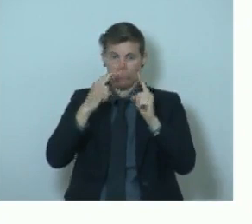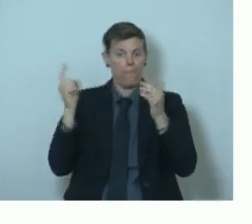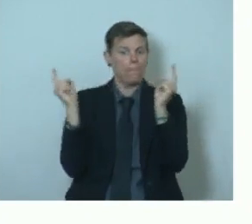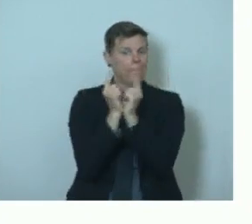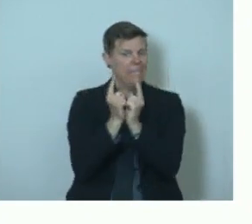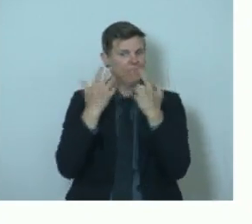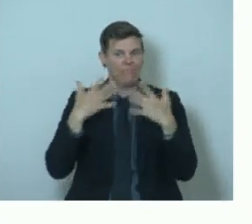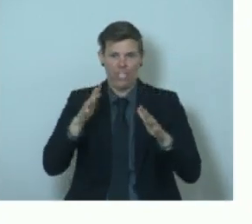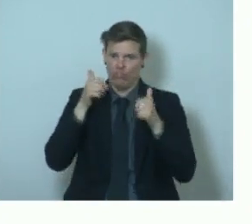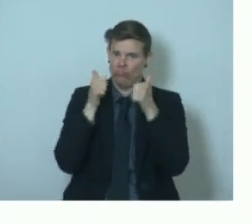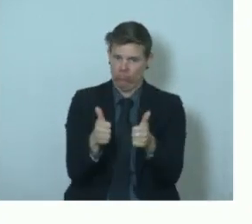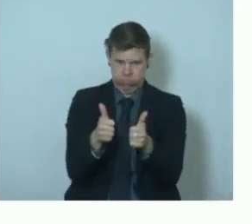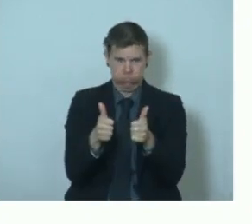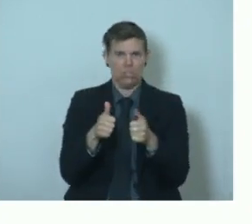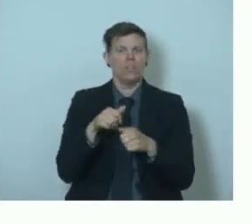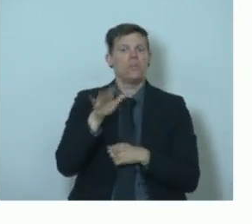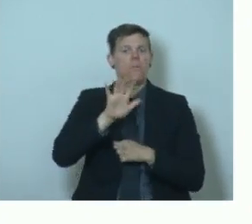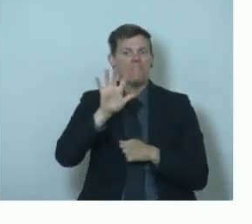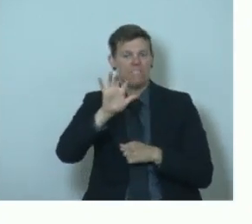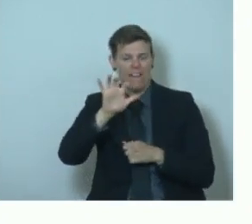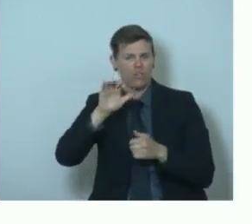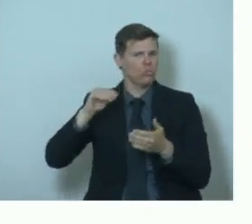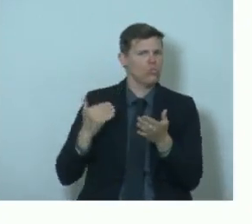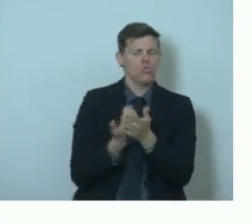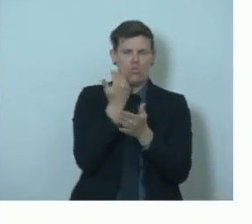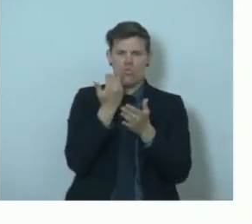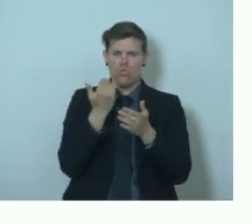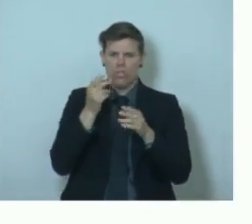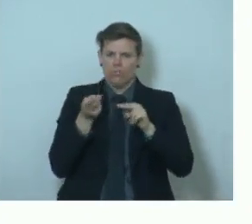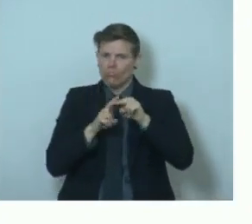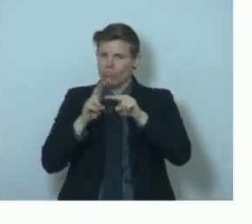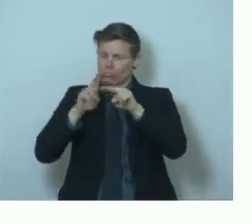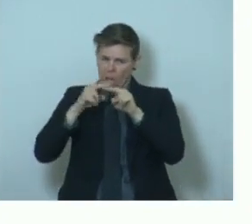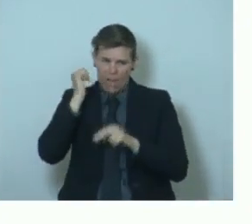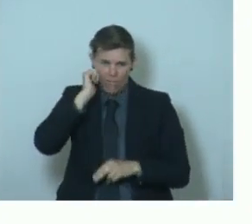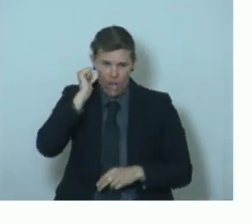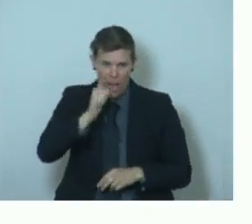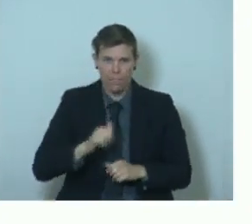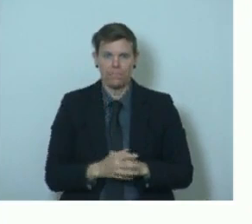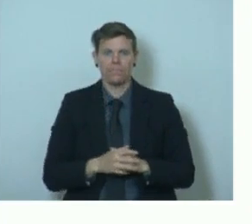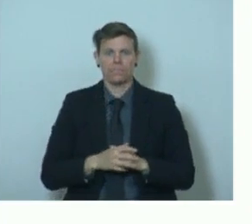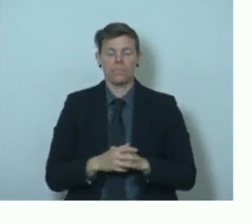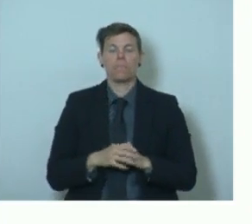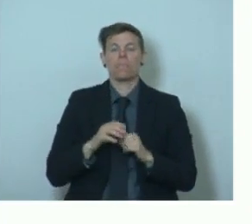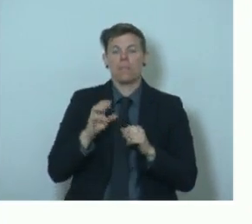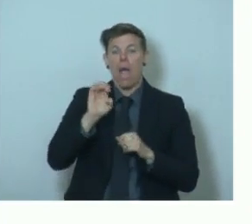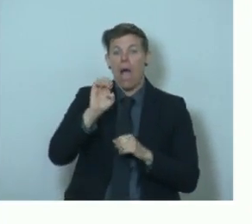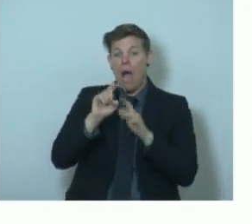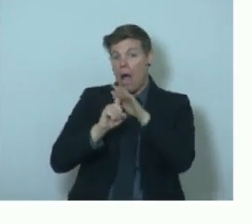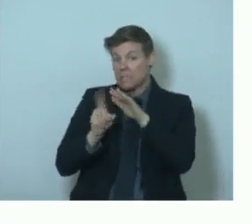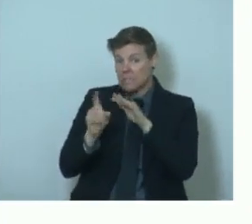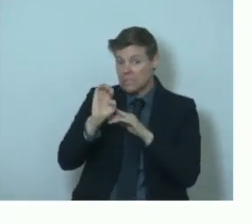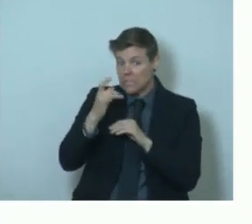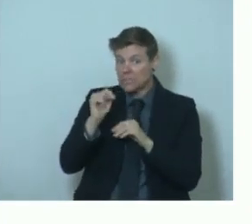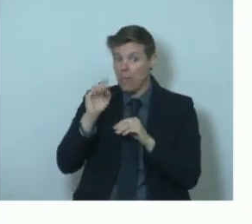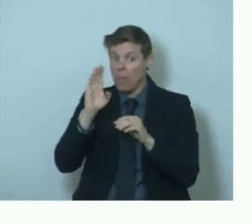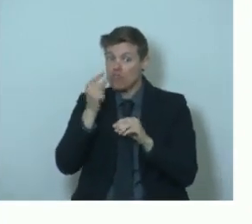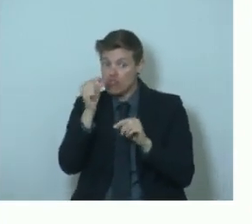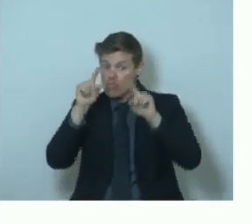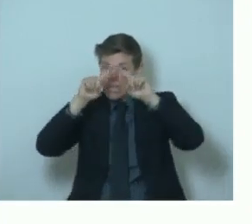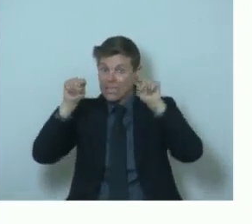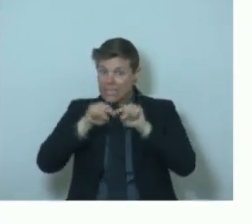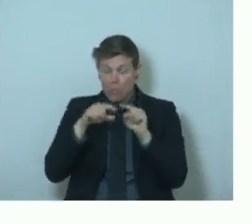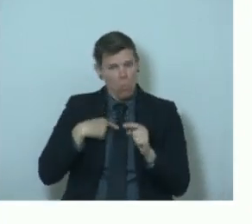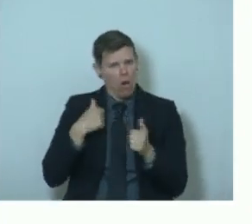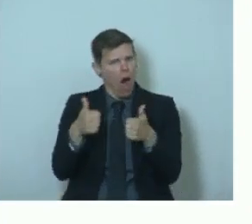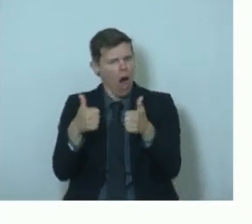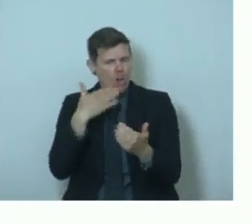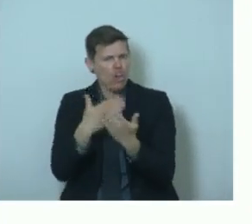WE HAVE GREEN BOXES AROUND THE ARIAS -- AREAS WERE WE ARE MEETING OUR TARGETS.